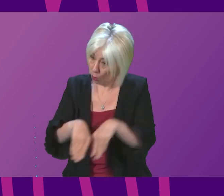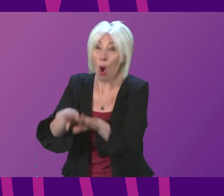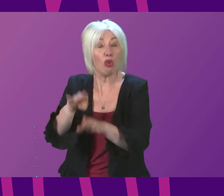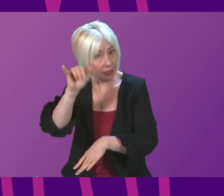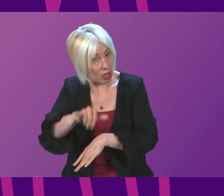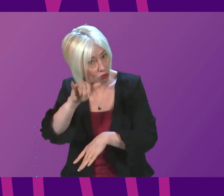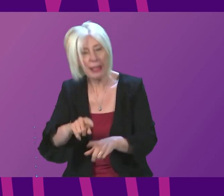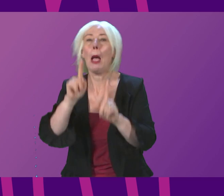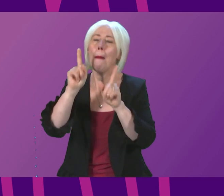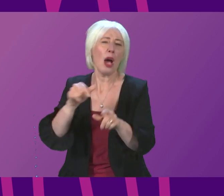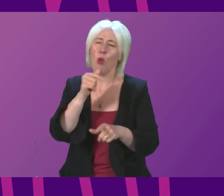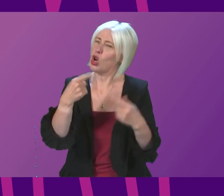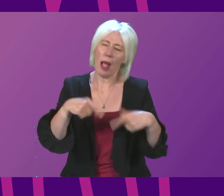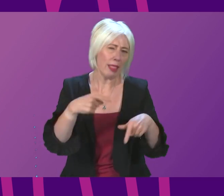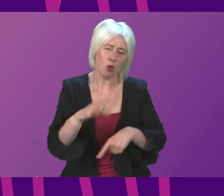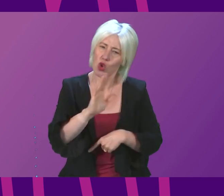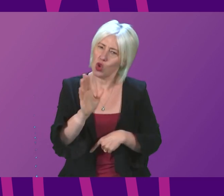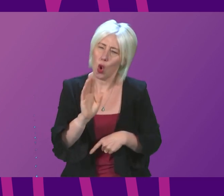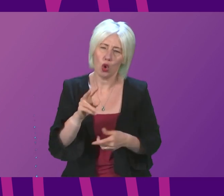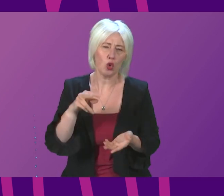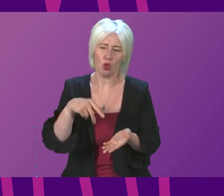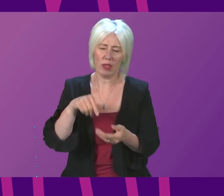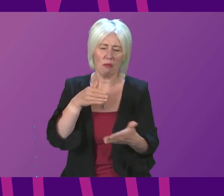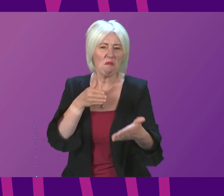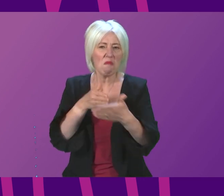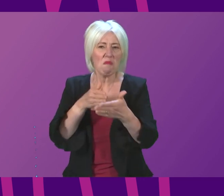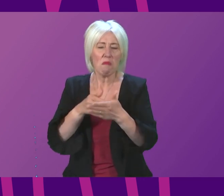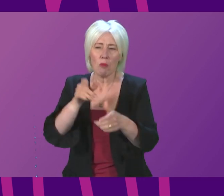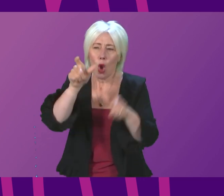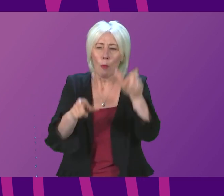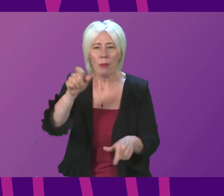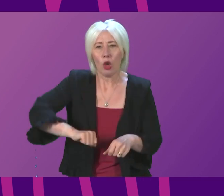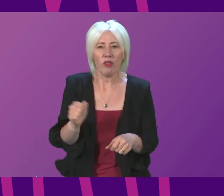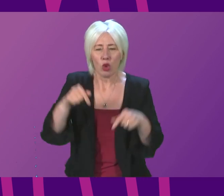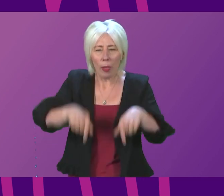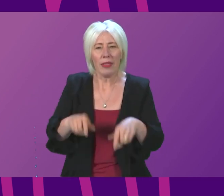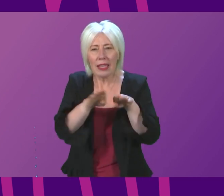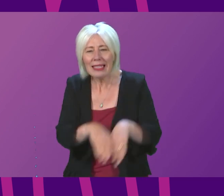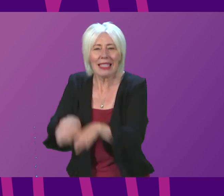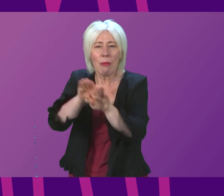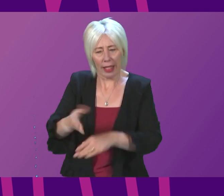What he is not entitled to do is stand in the way of the Scottish people’s democratic right to choose.